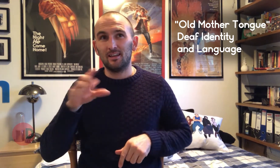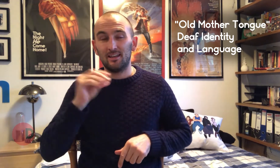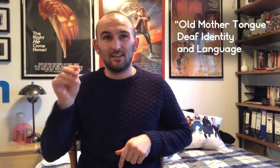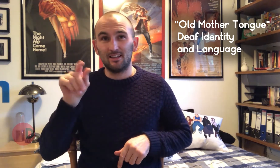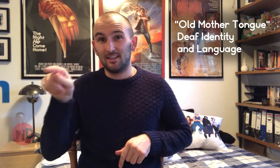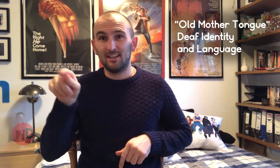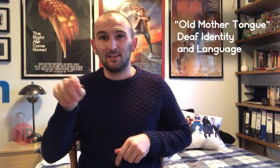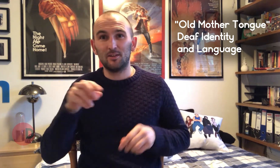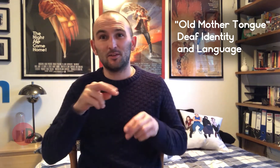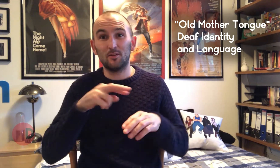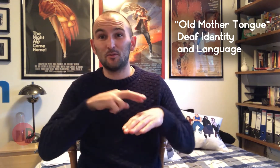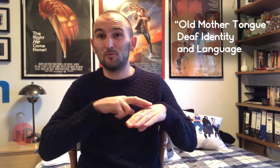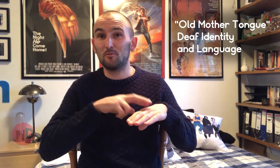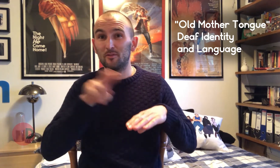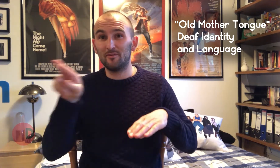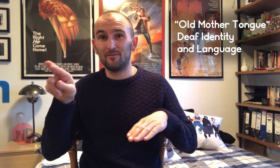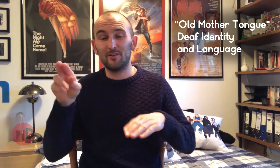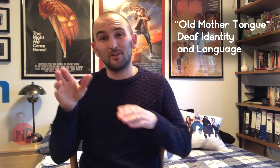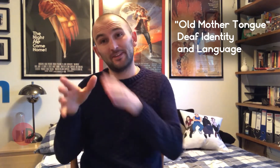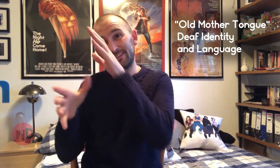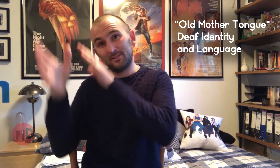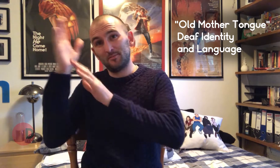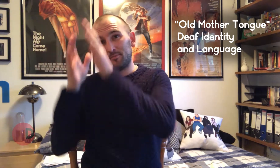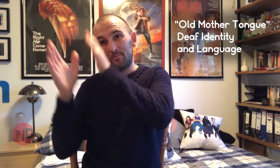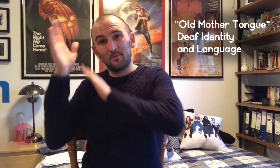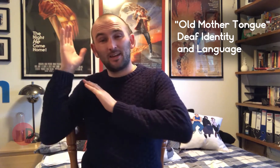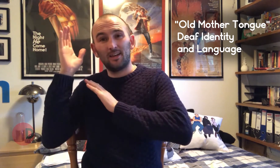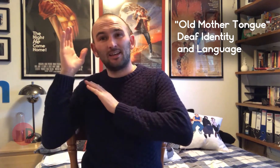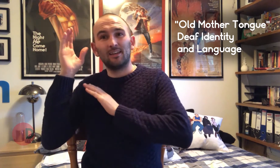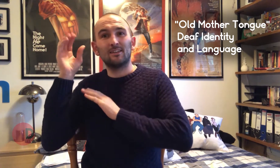and refers to the past,